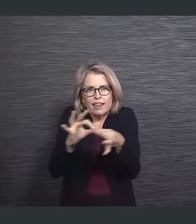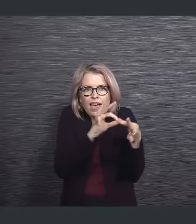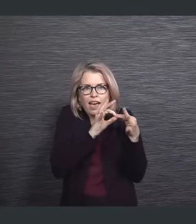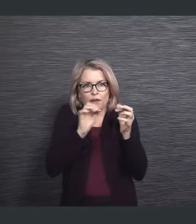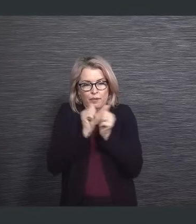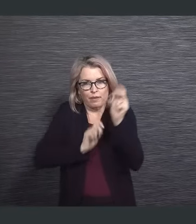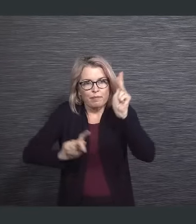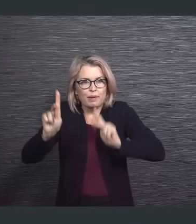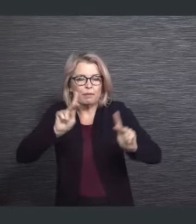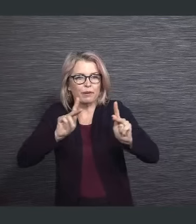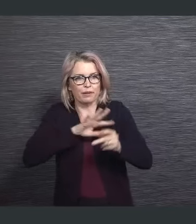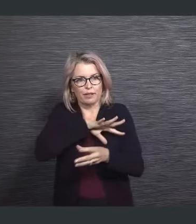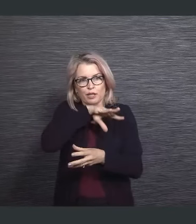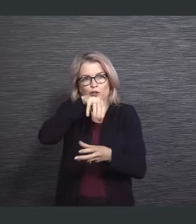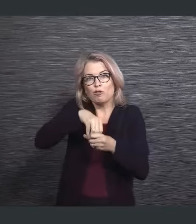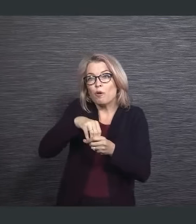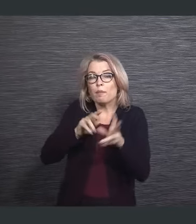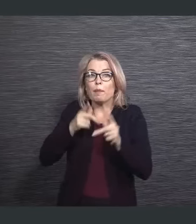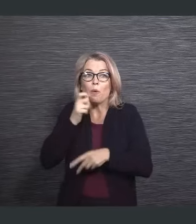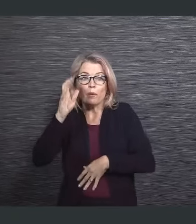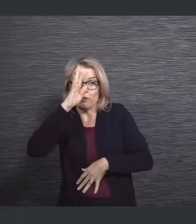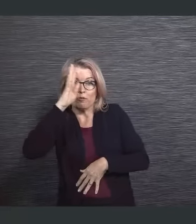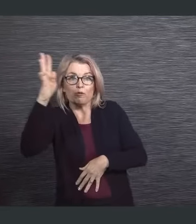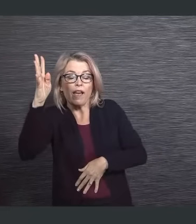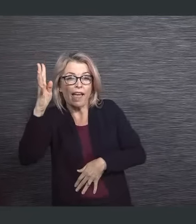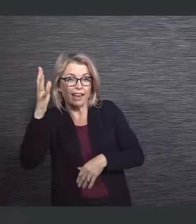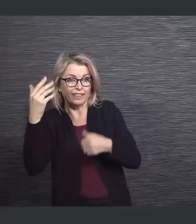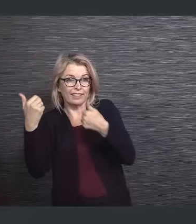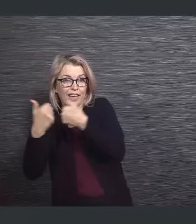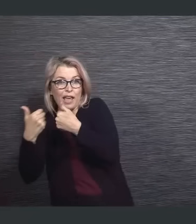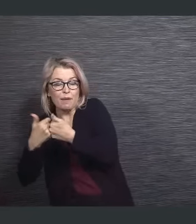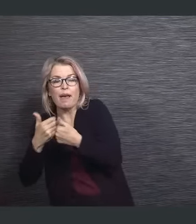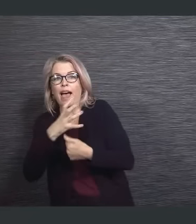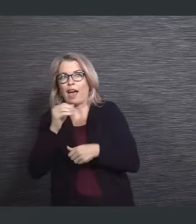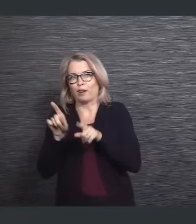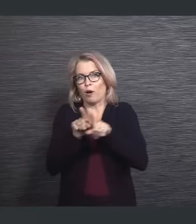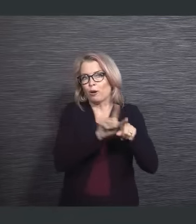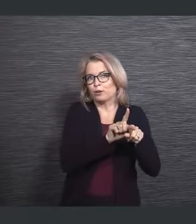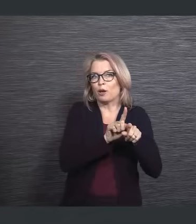including creators and users.